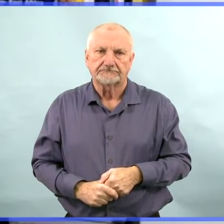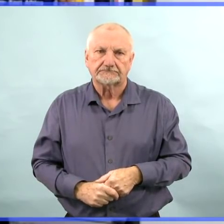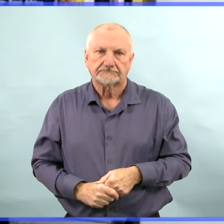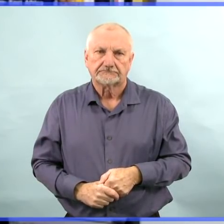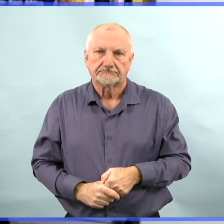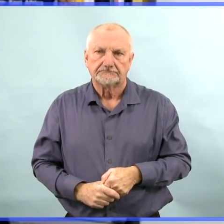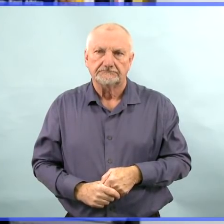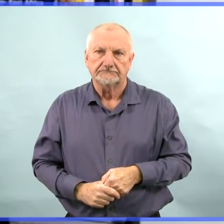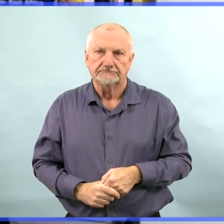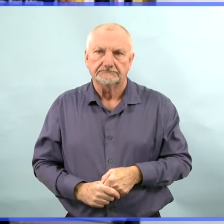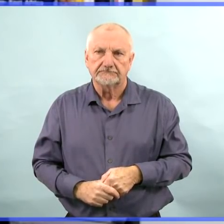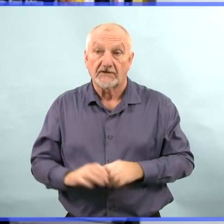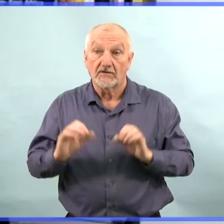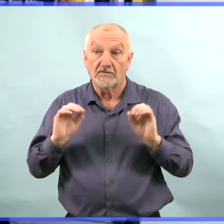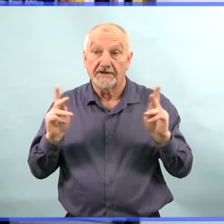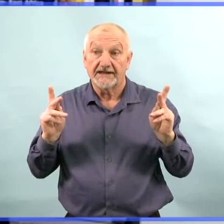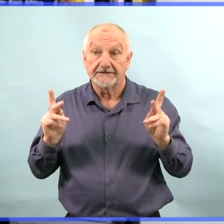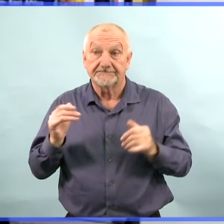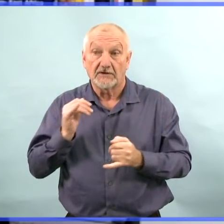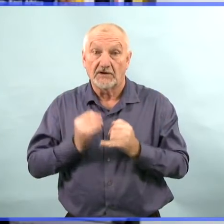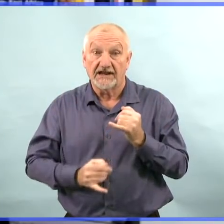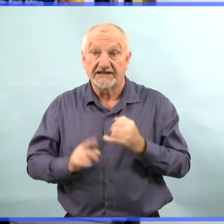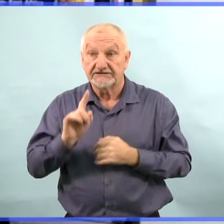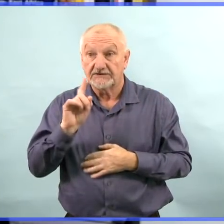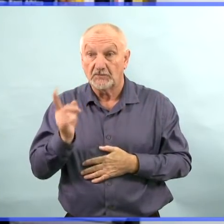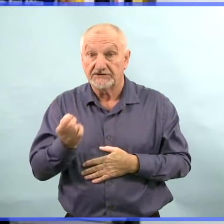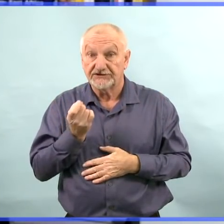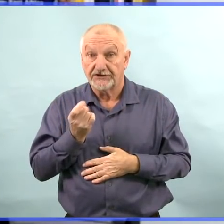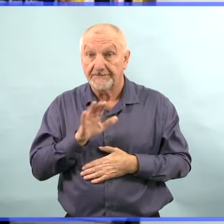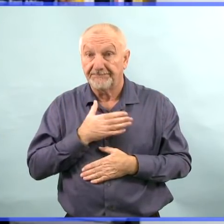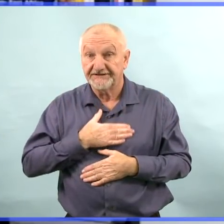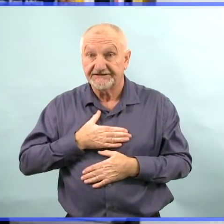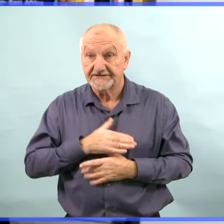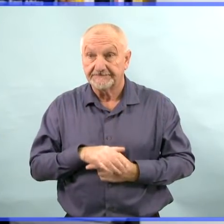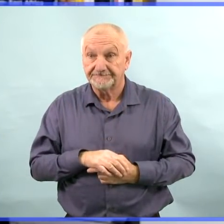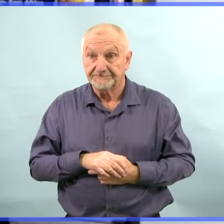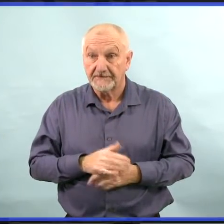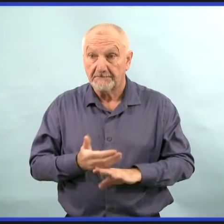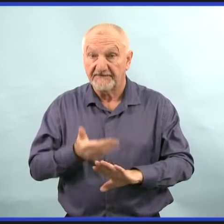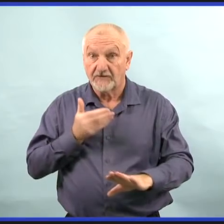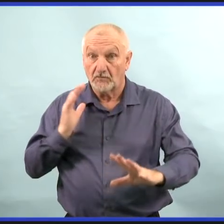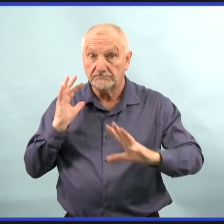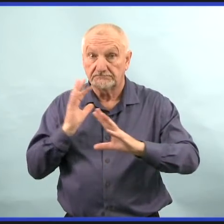time for maybe one last question uh before we wrap things up okay dr roose and i was